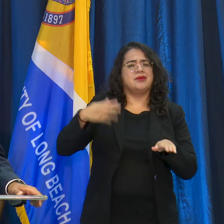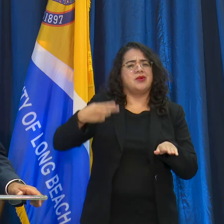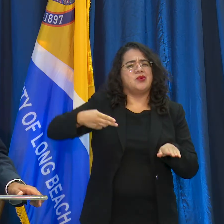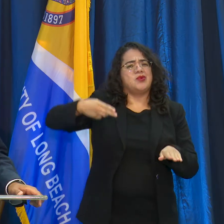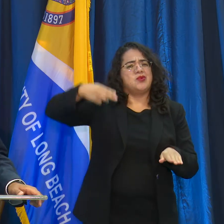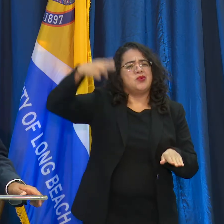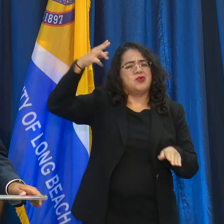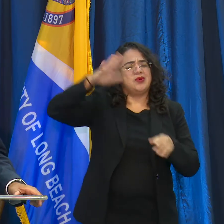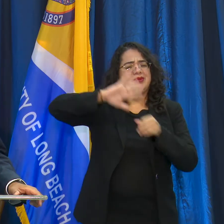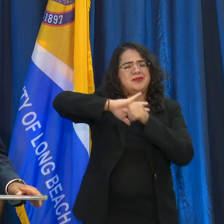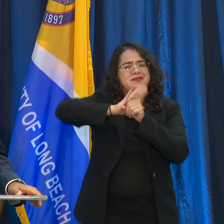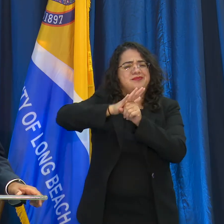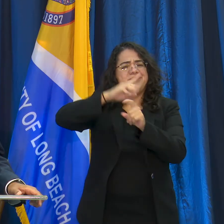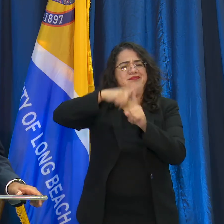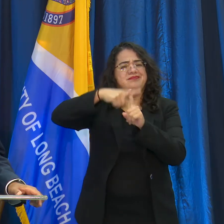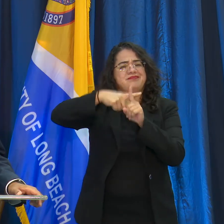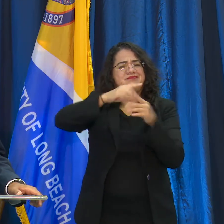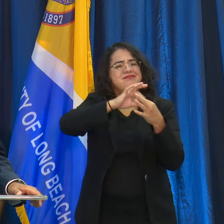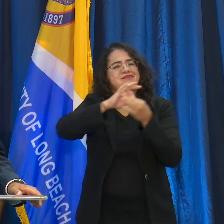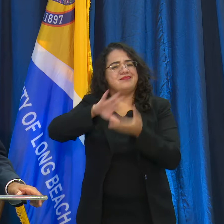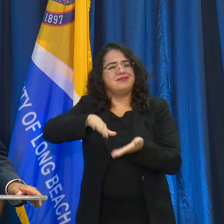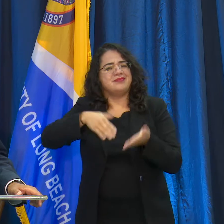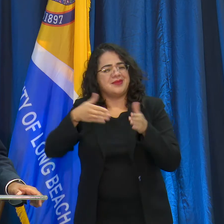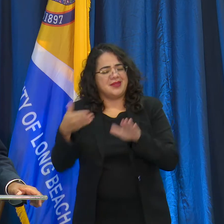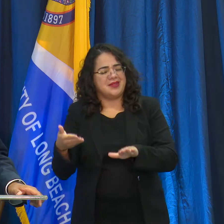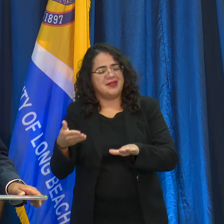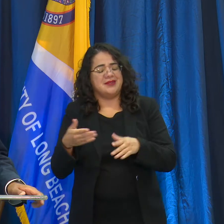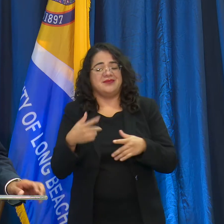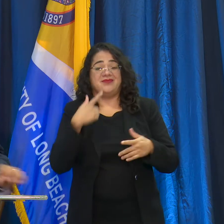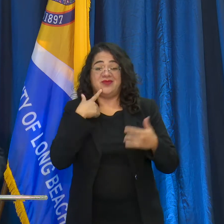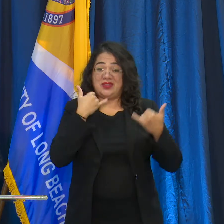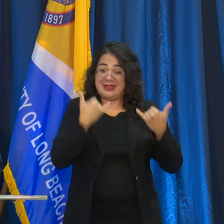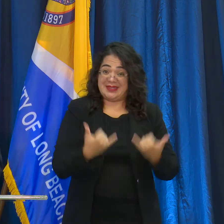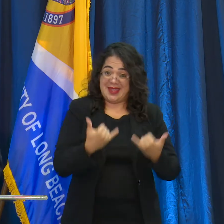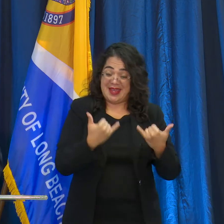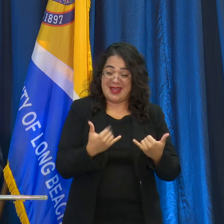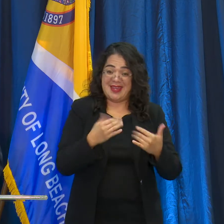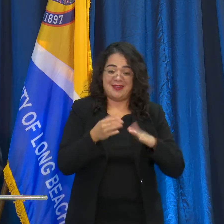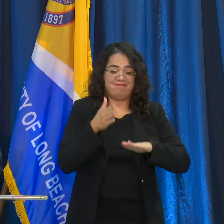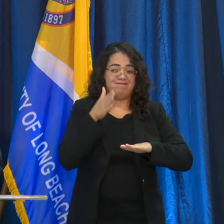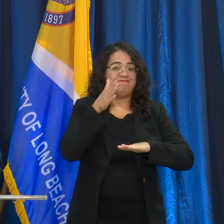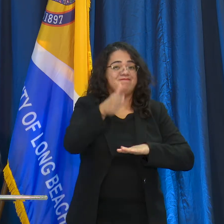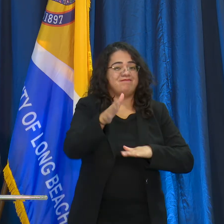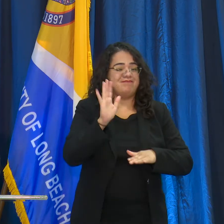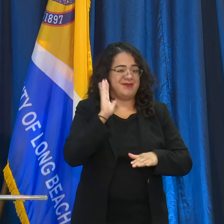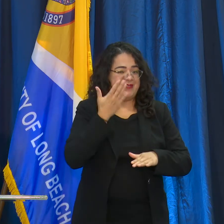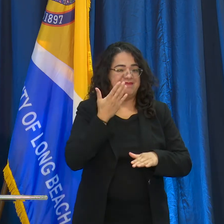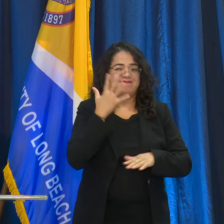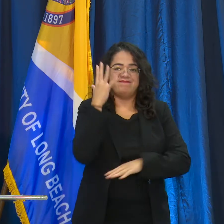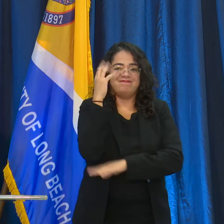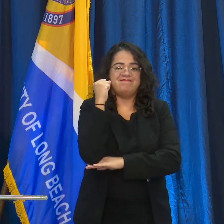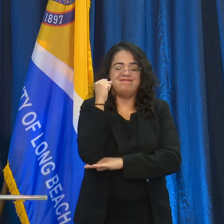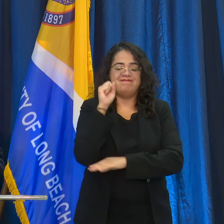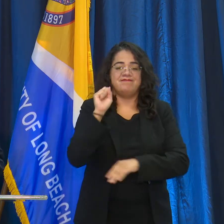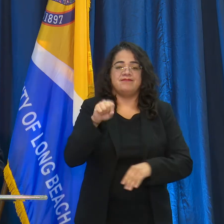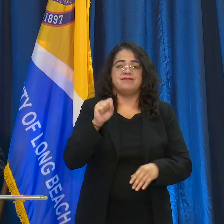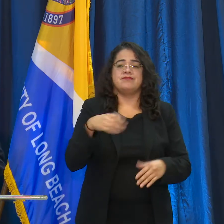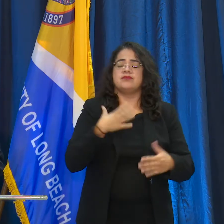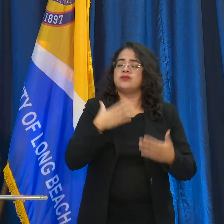have in front of us and in our future. I want to start by of course thanking Kelly Colopy, our Health Director who